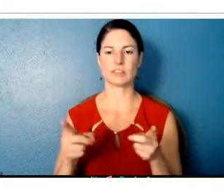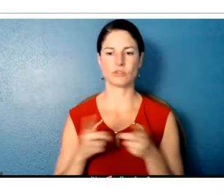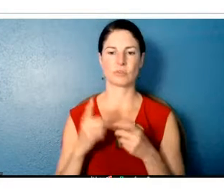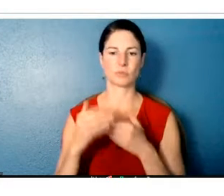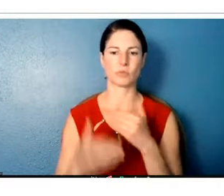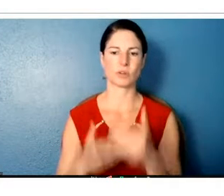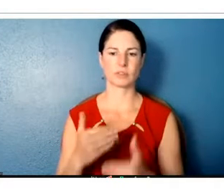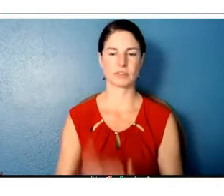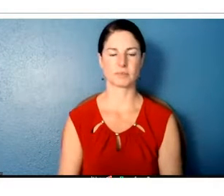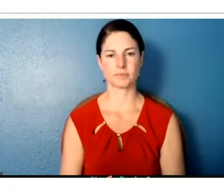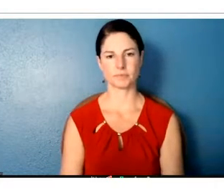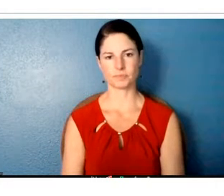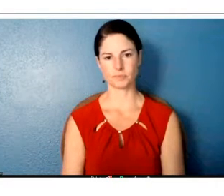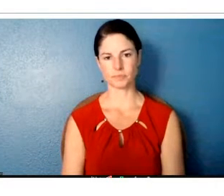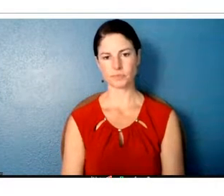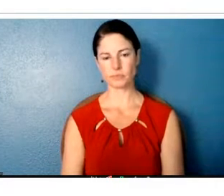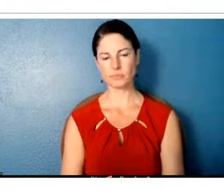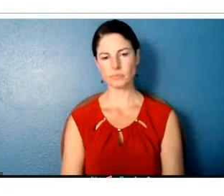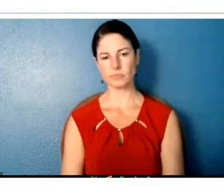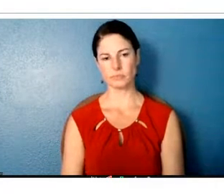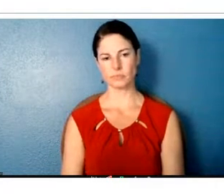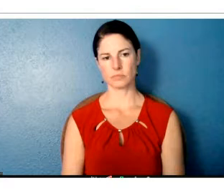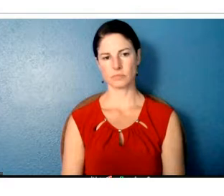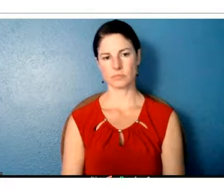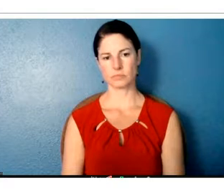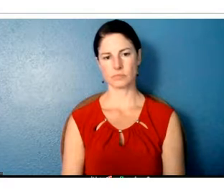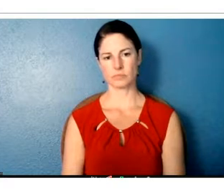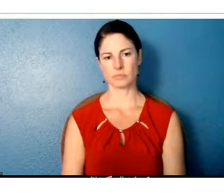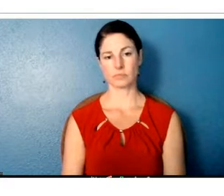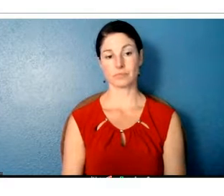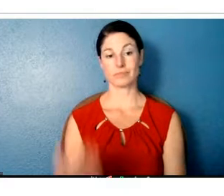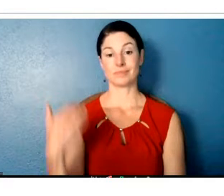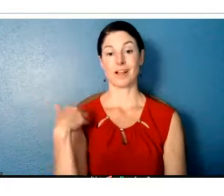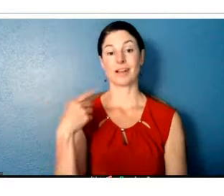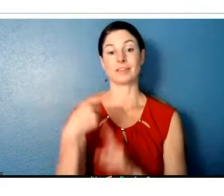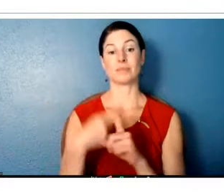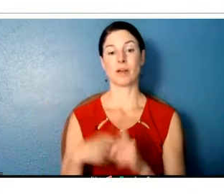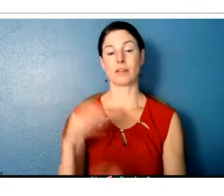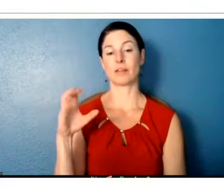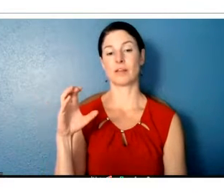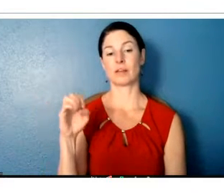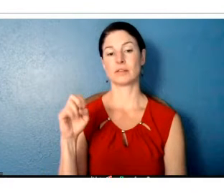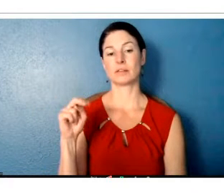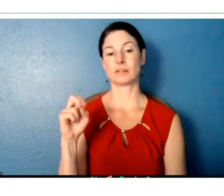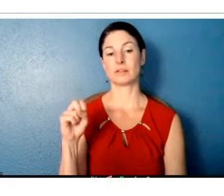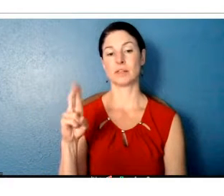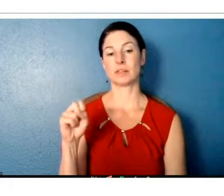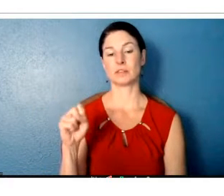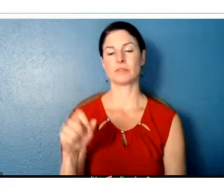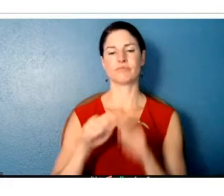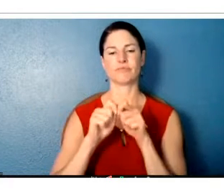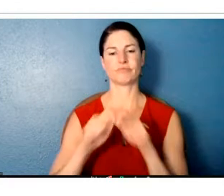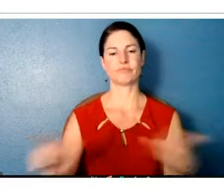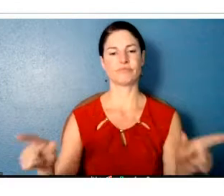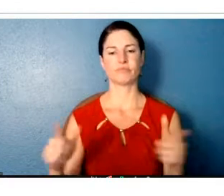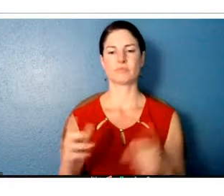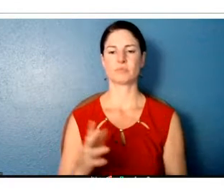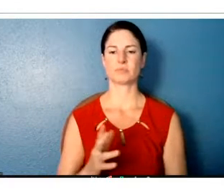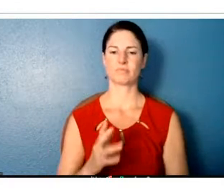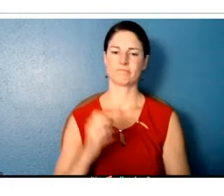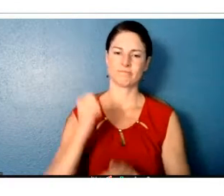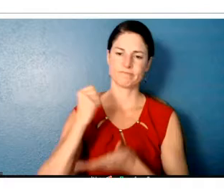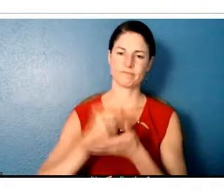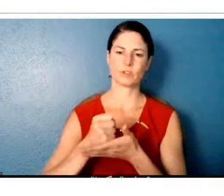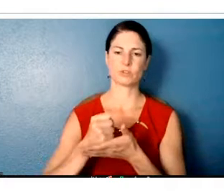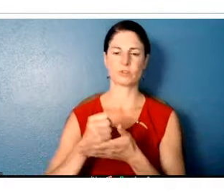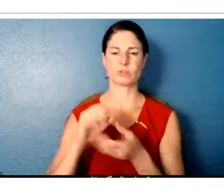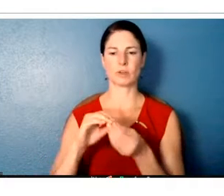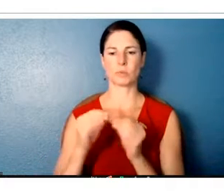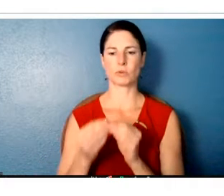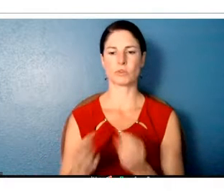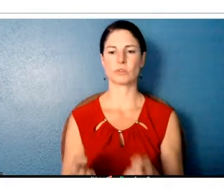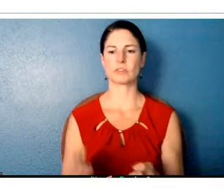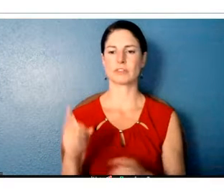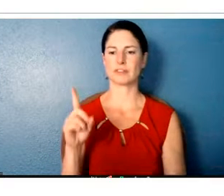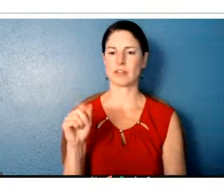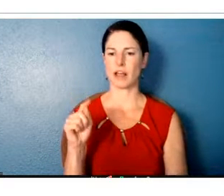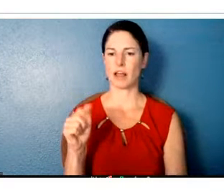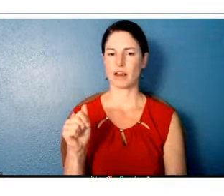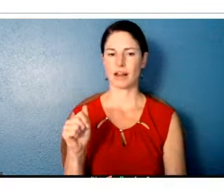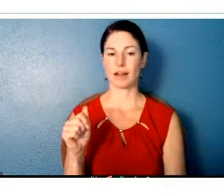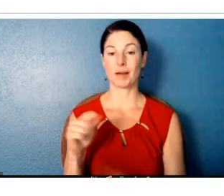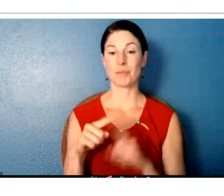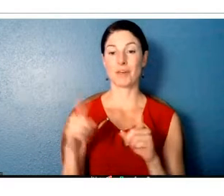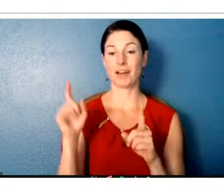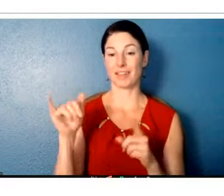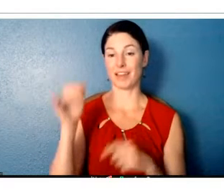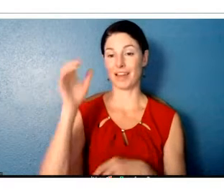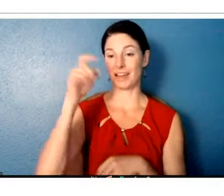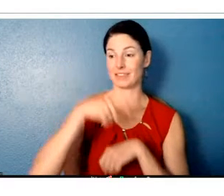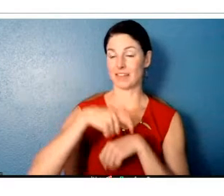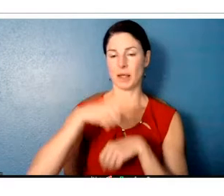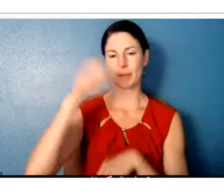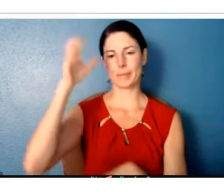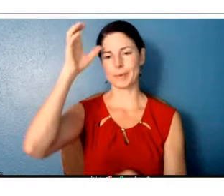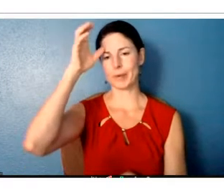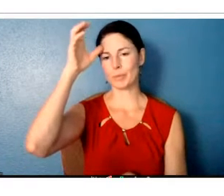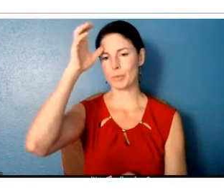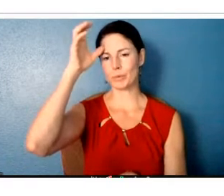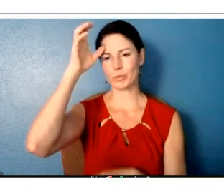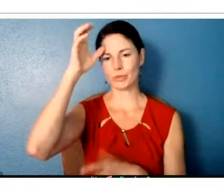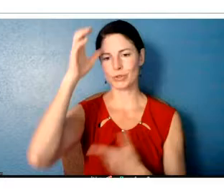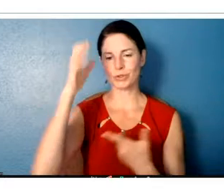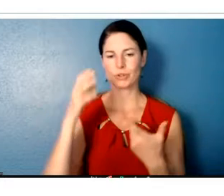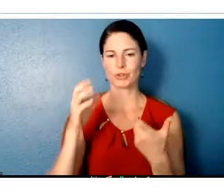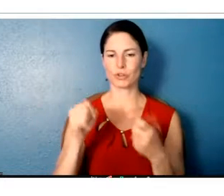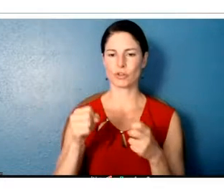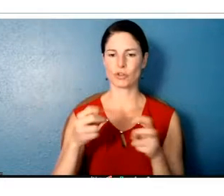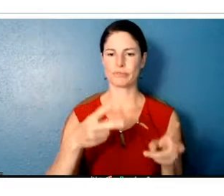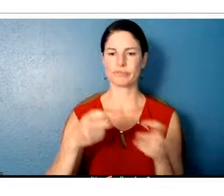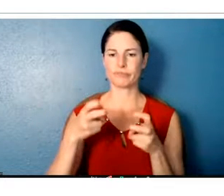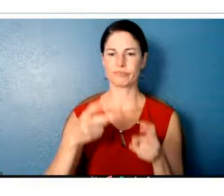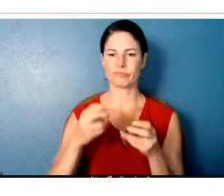Last month the census put out official numbers of what the population is in all over the nation, but it was not something that was readable by humans, it was only readable my machines so in the last month.